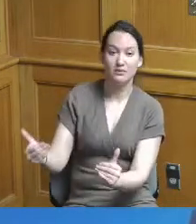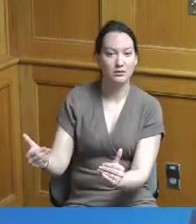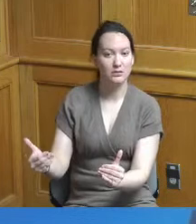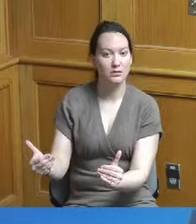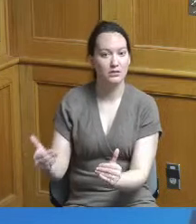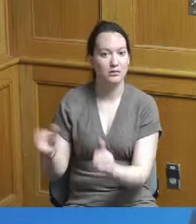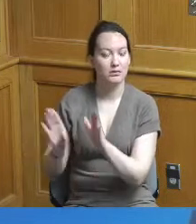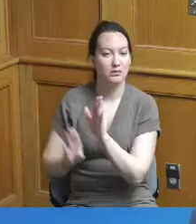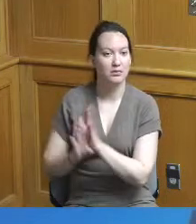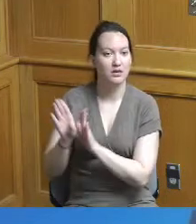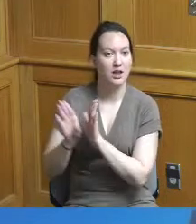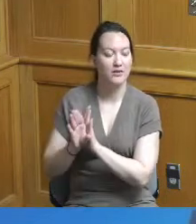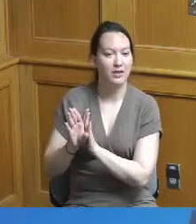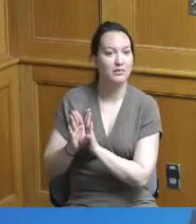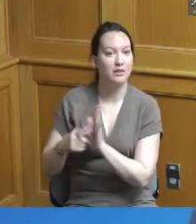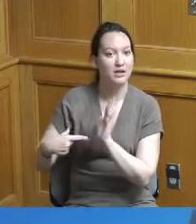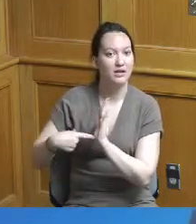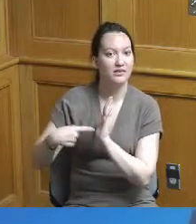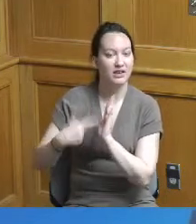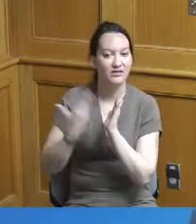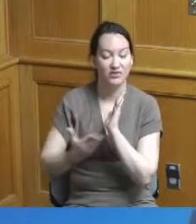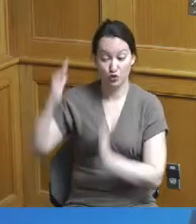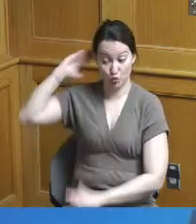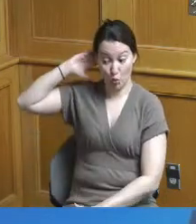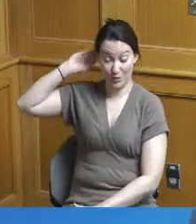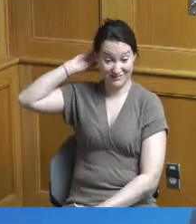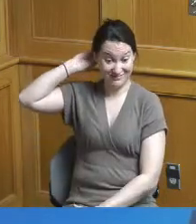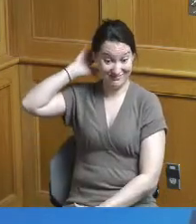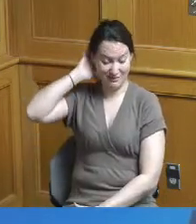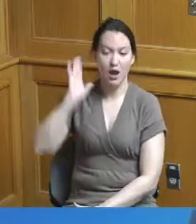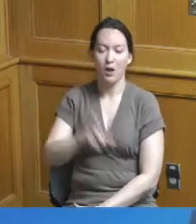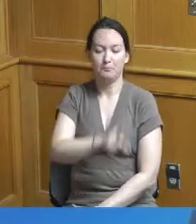that development fee been known at that point this would have been included into the initial